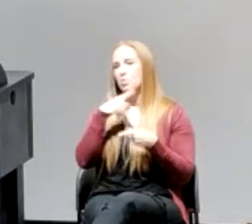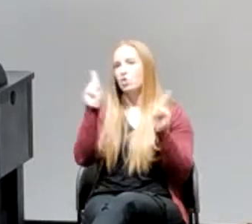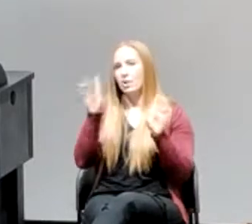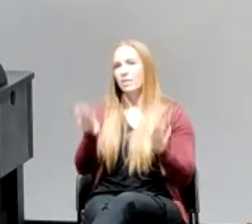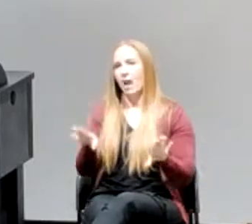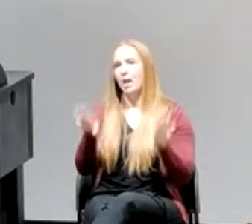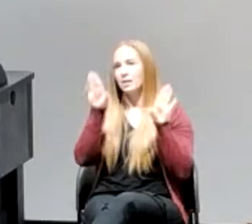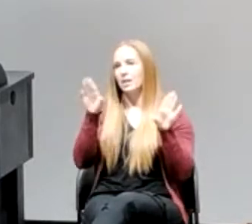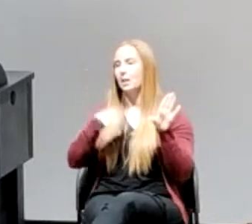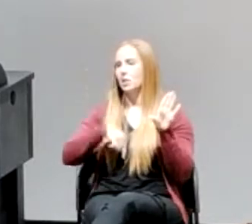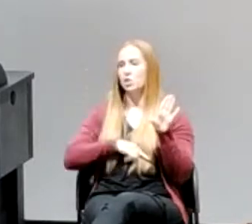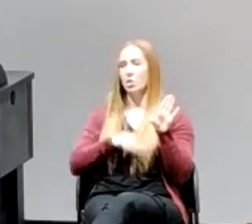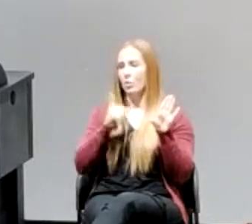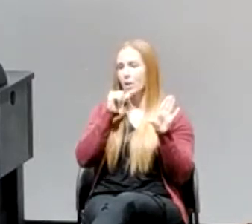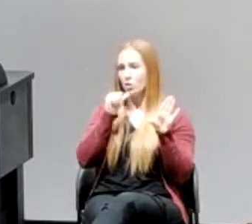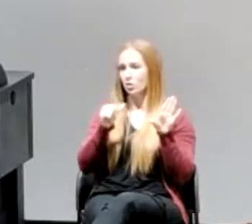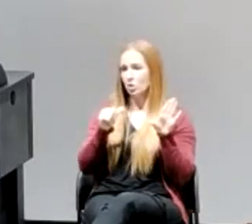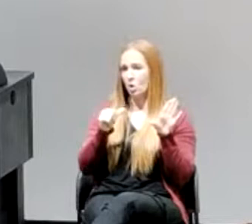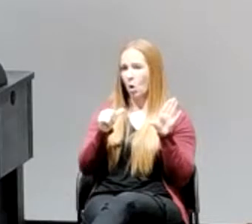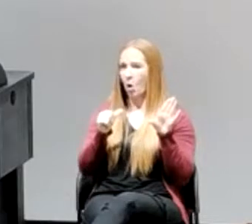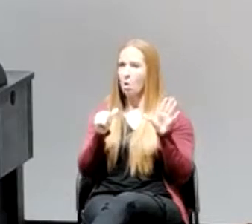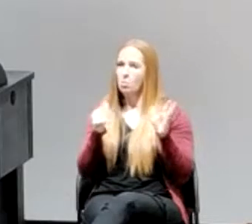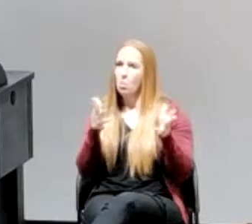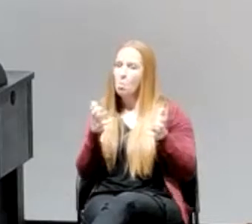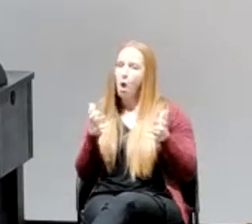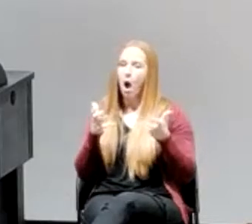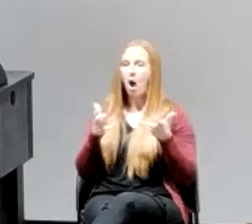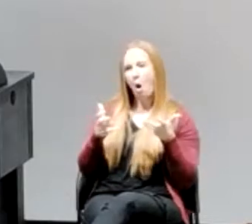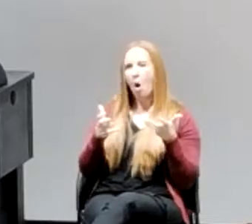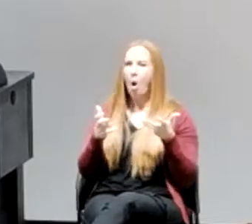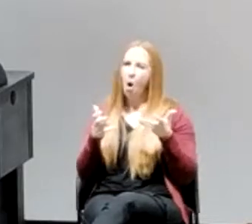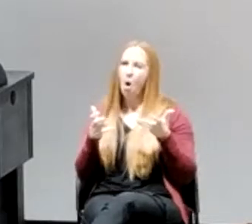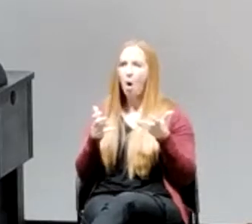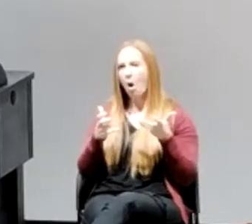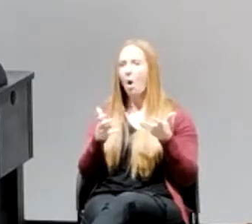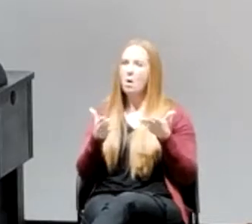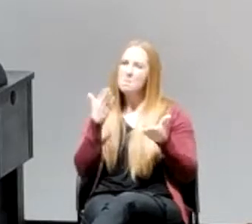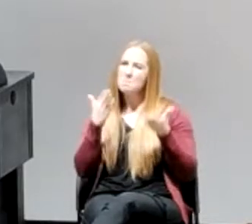to suggest we zoom out as a predicate before we zoom in.